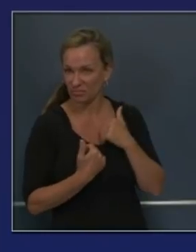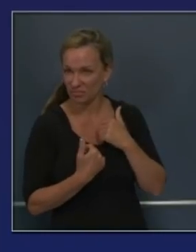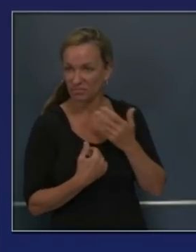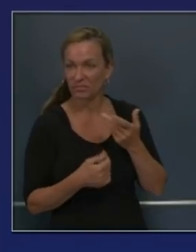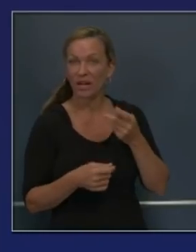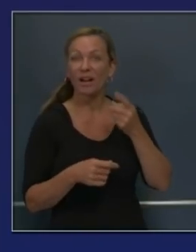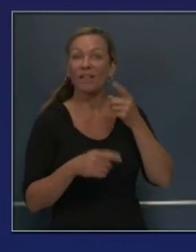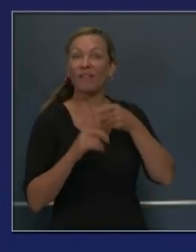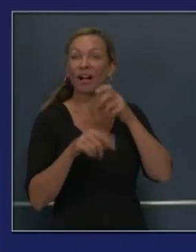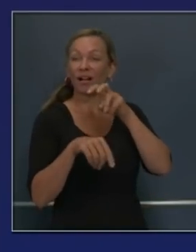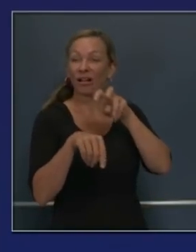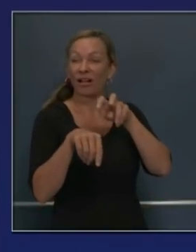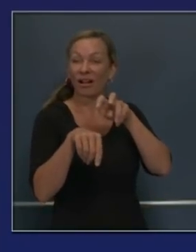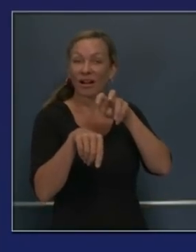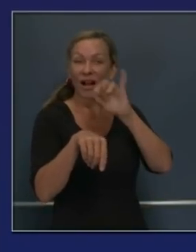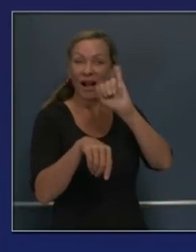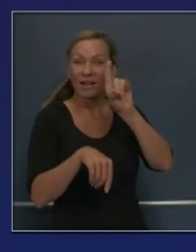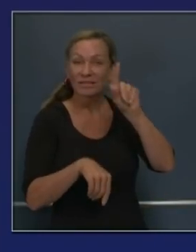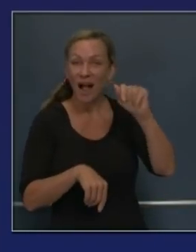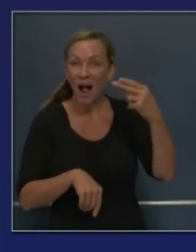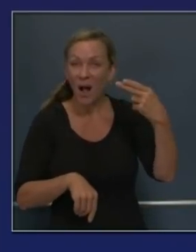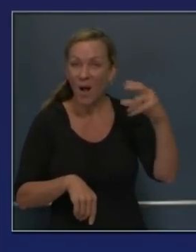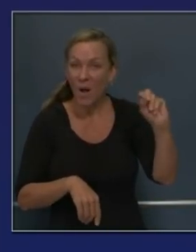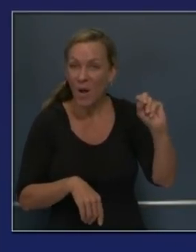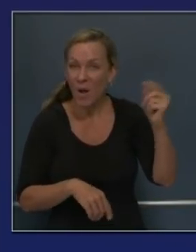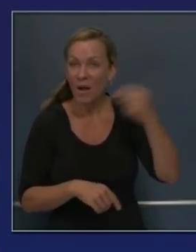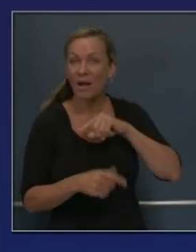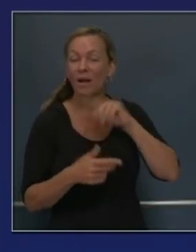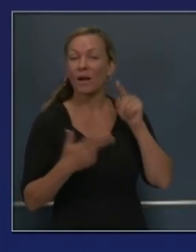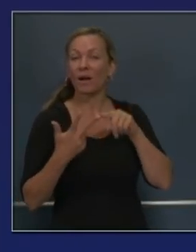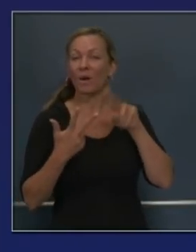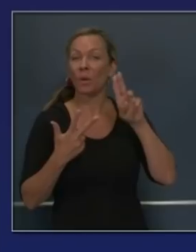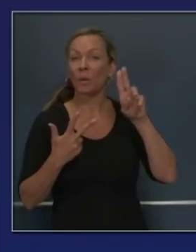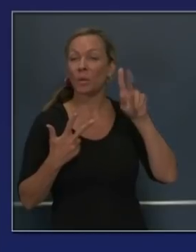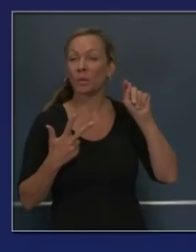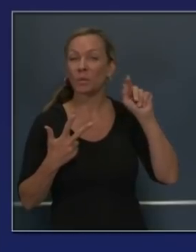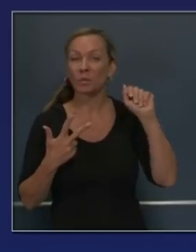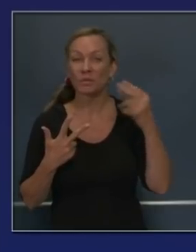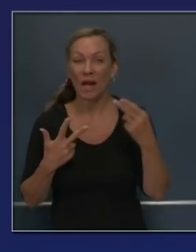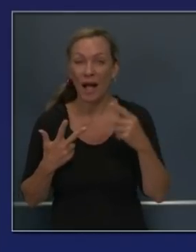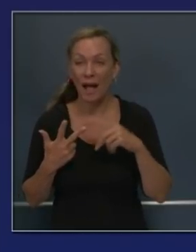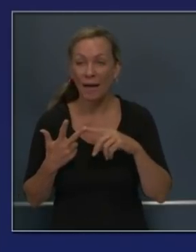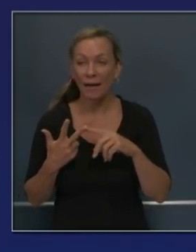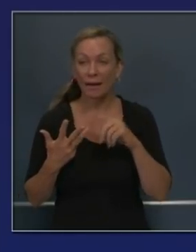WITH NATIONAL GUARD SUPPORT, WE CALL THIS TAG PROCESS WHERE WE